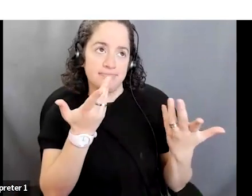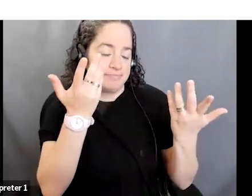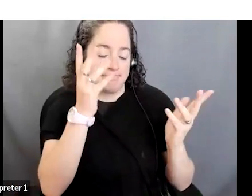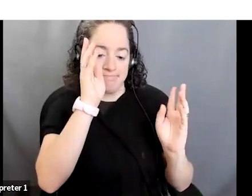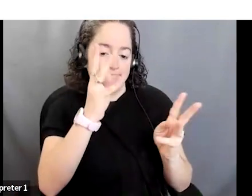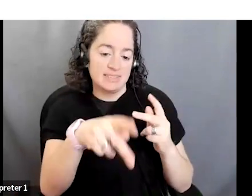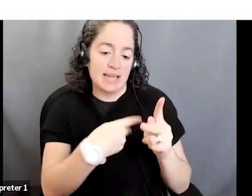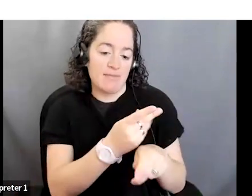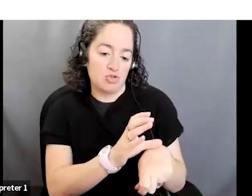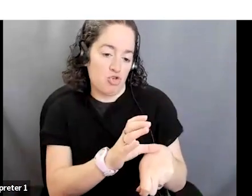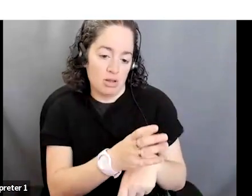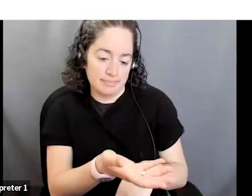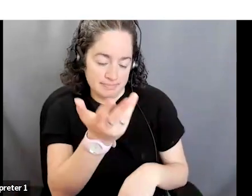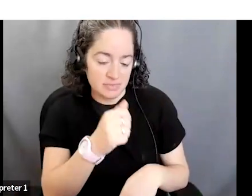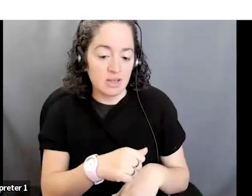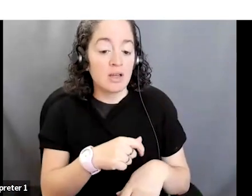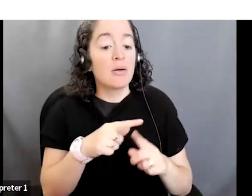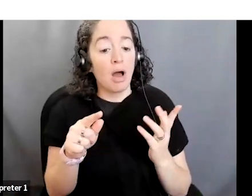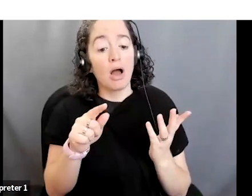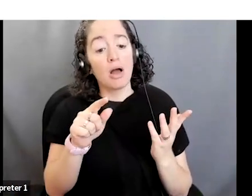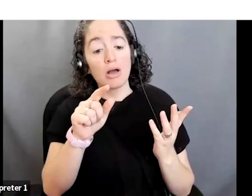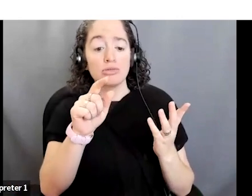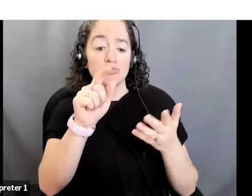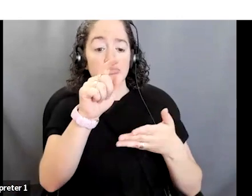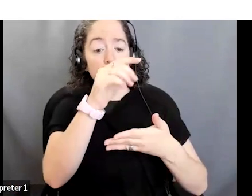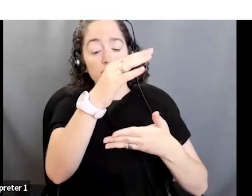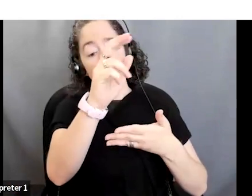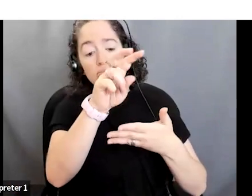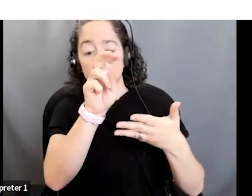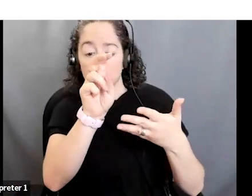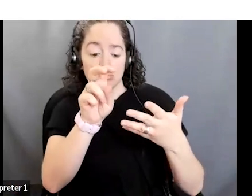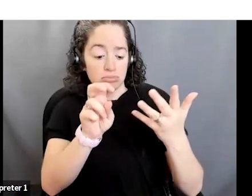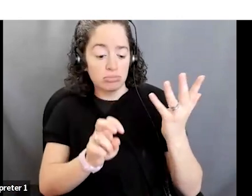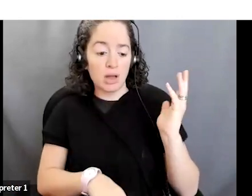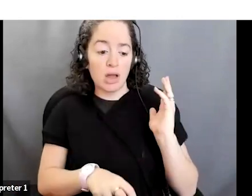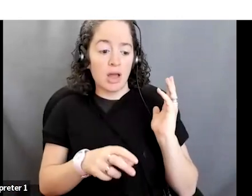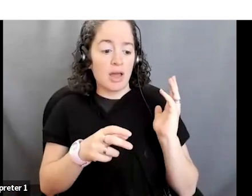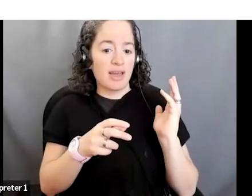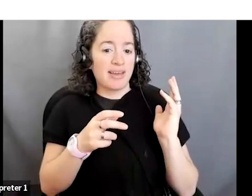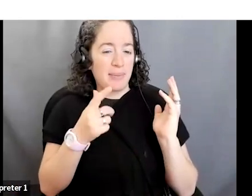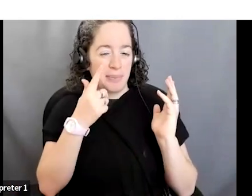A lot of times you would tab through it, and because it wasn't grouped in a programmatic way,